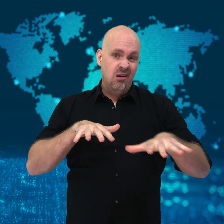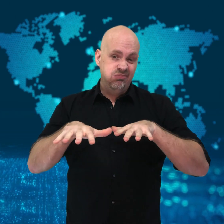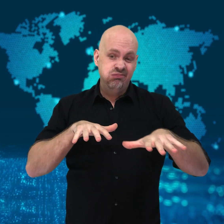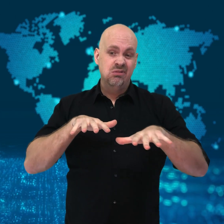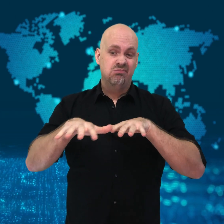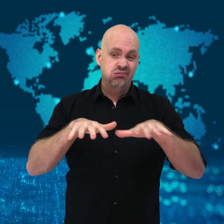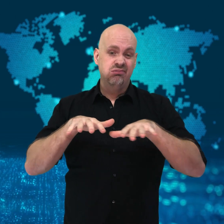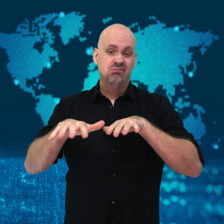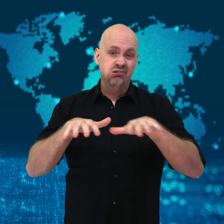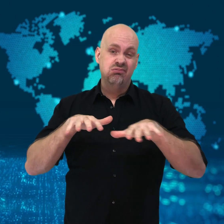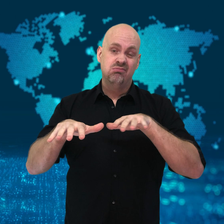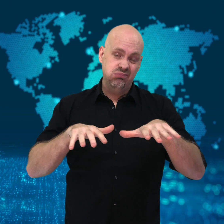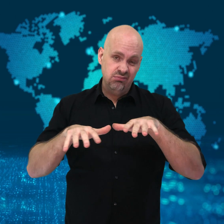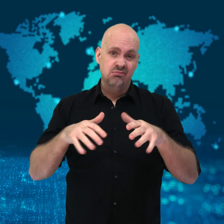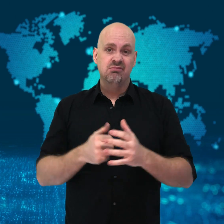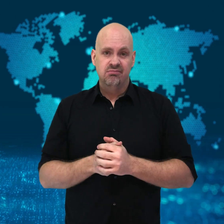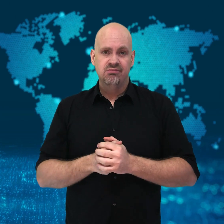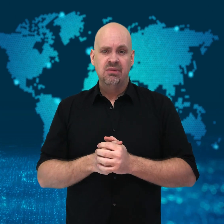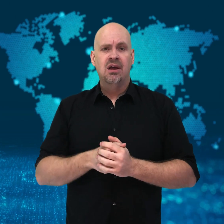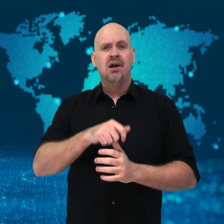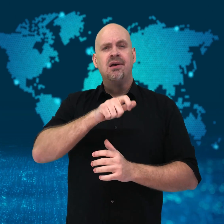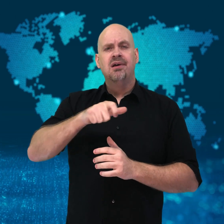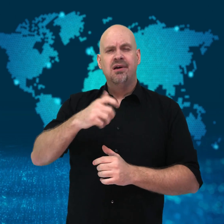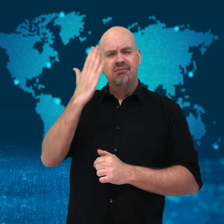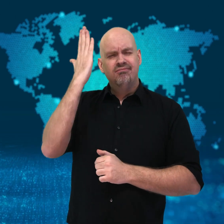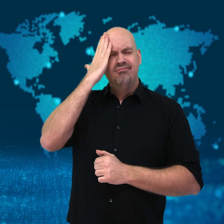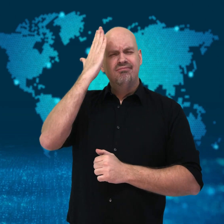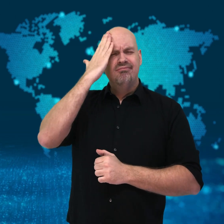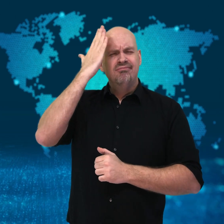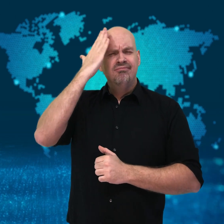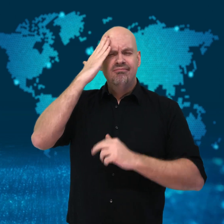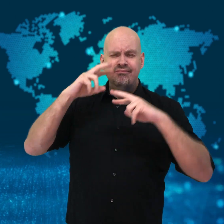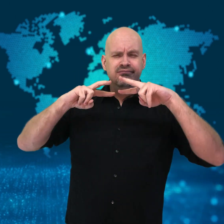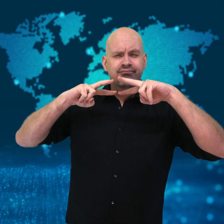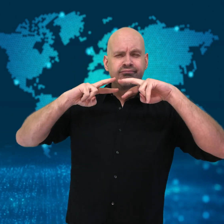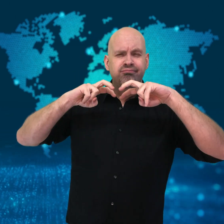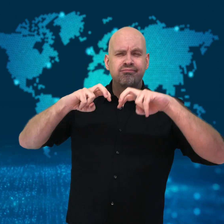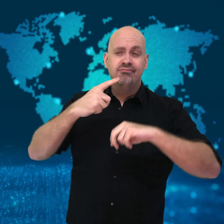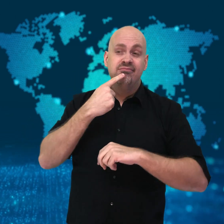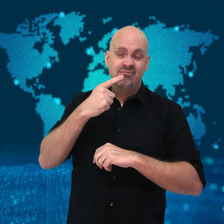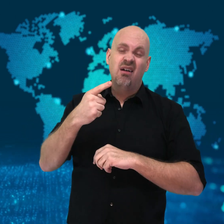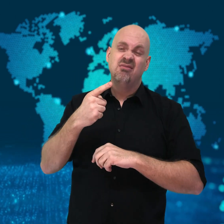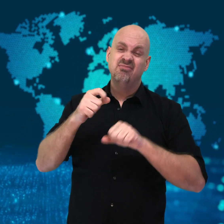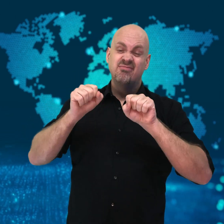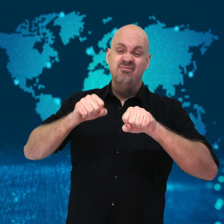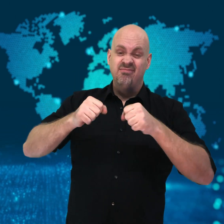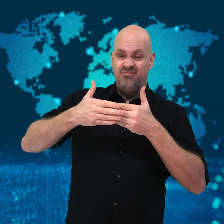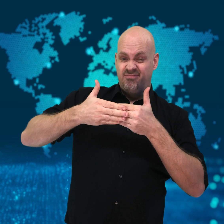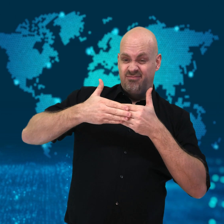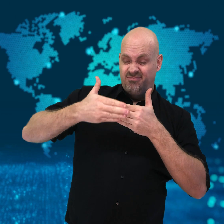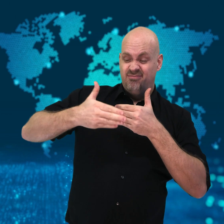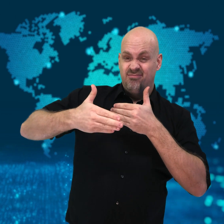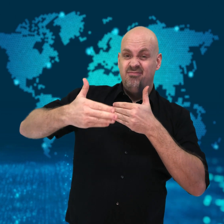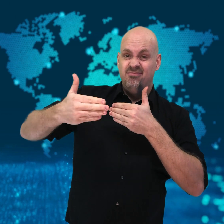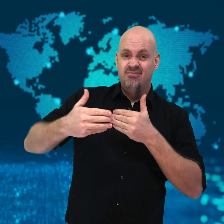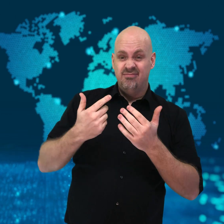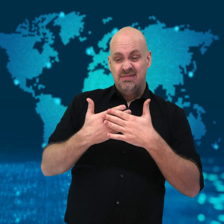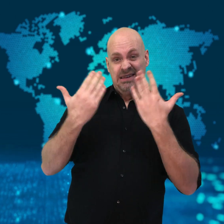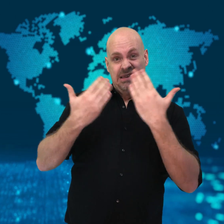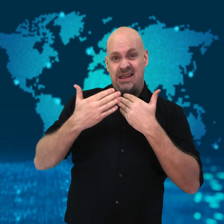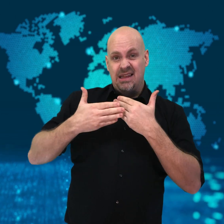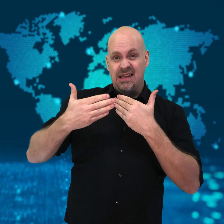and experts warn of possible aftershock earthquakes over the